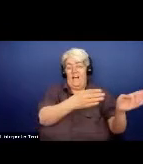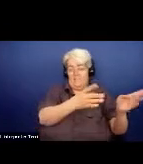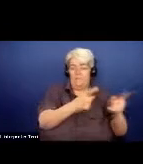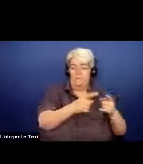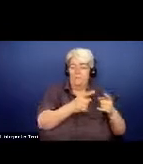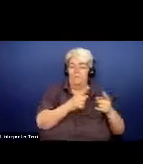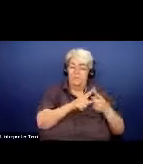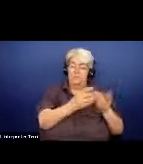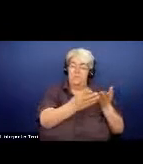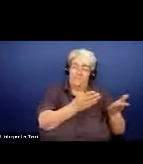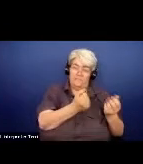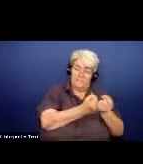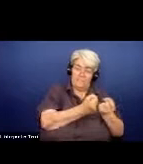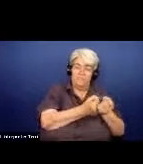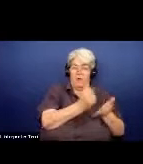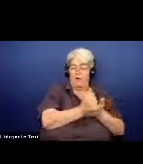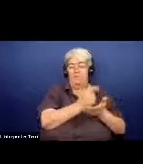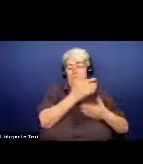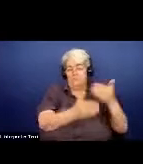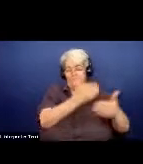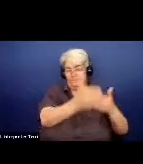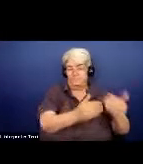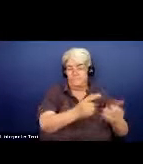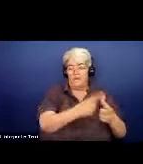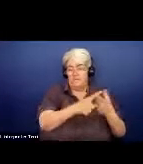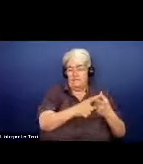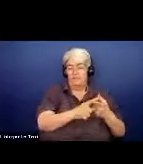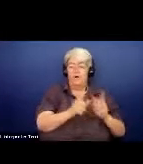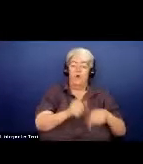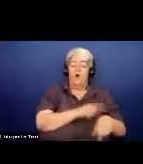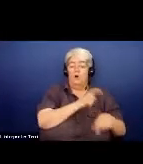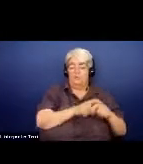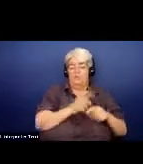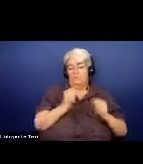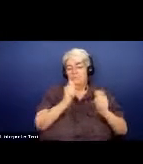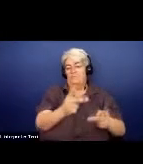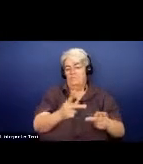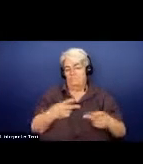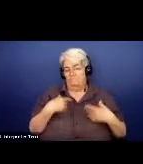to deflect them and help support them and long-term recovery is the next part. You can